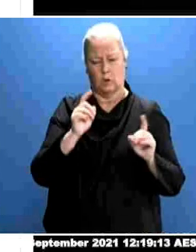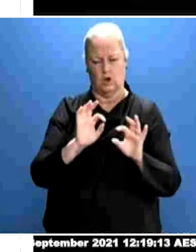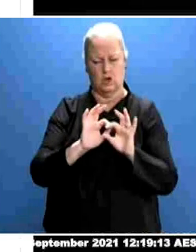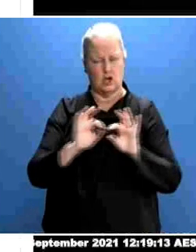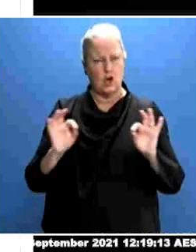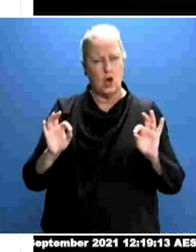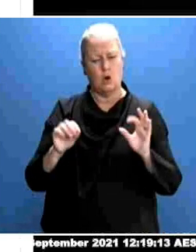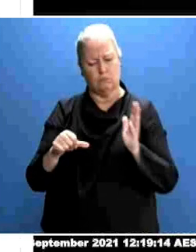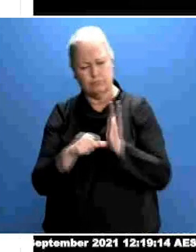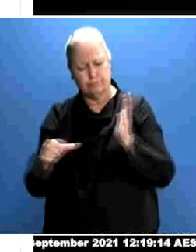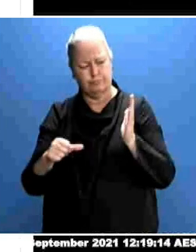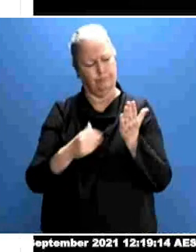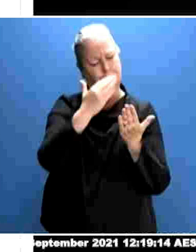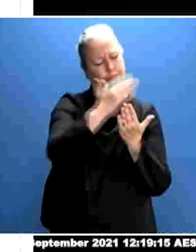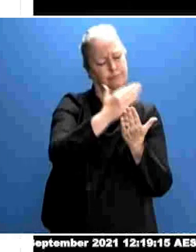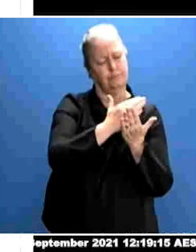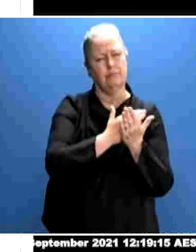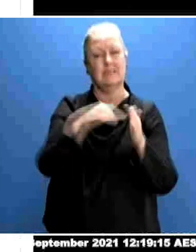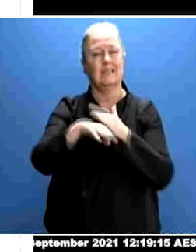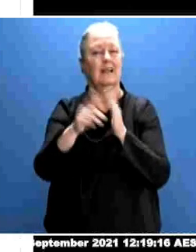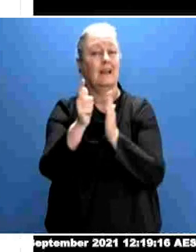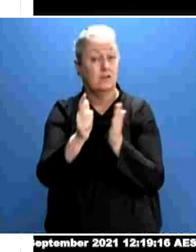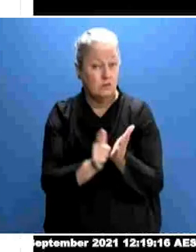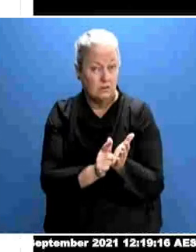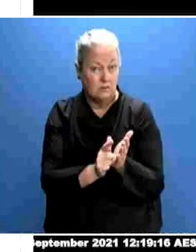Under this topic area in the letter, we're talking about concerns raised